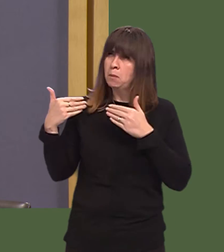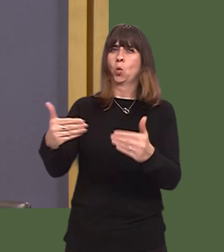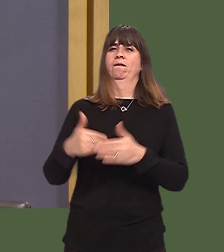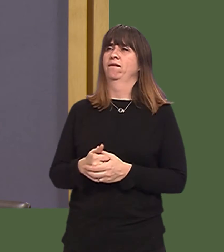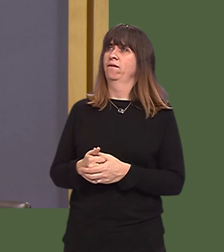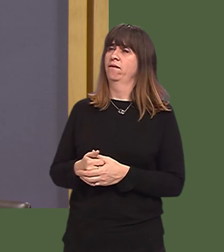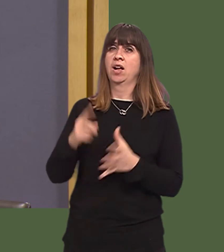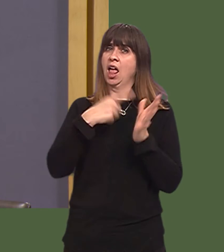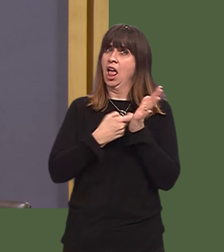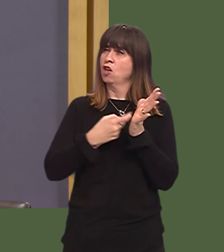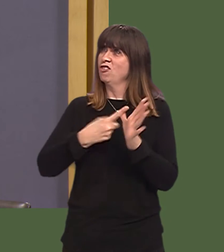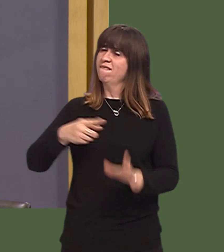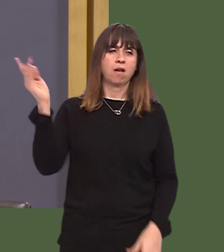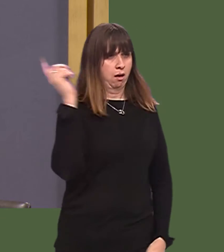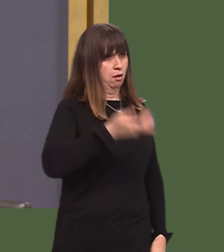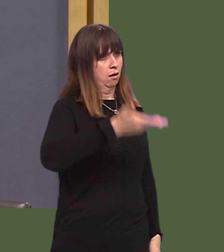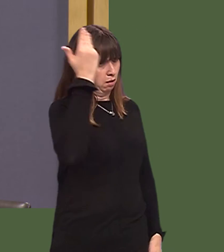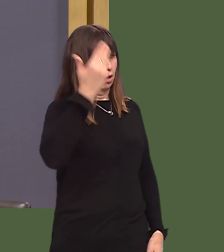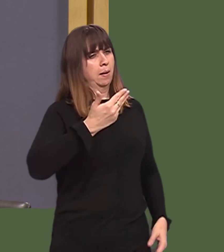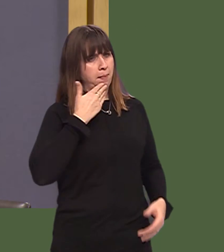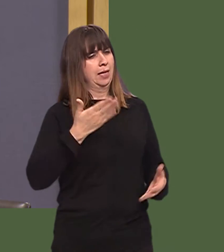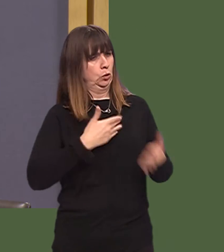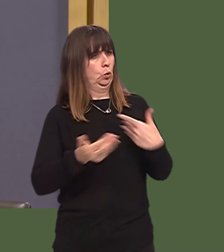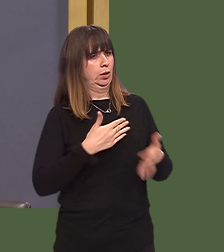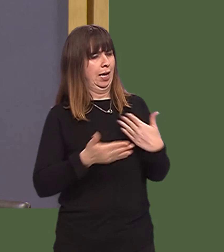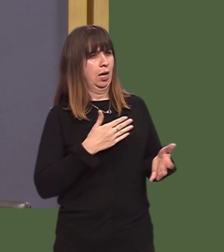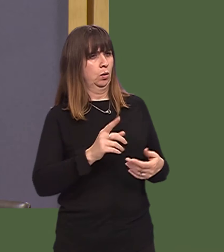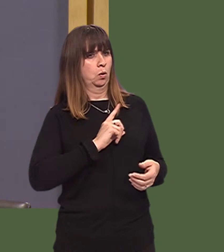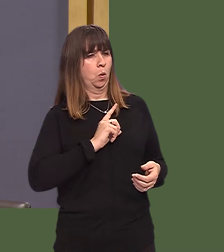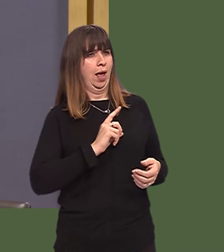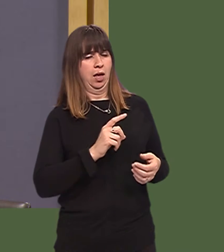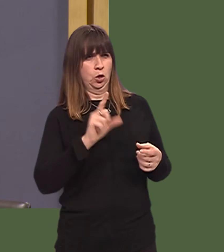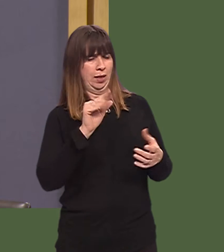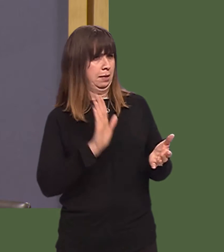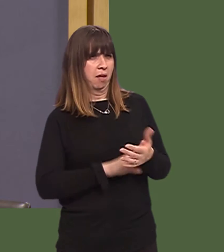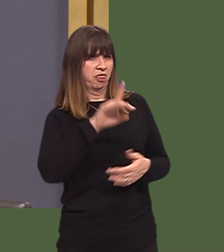to call on Arriva Trains Wales to find an interim solution before the new franchise is awarded?